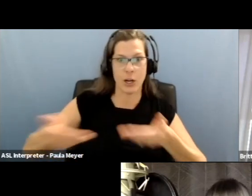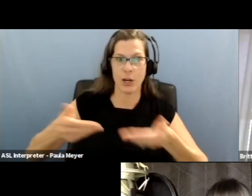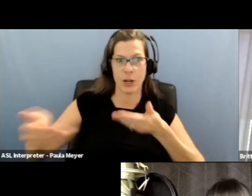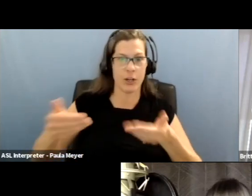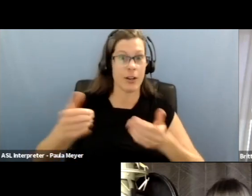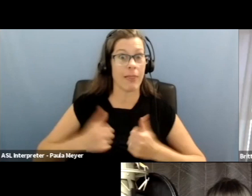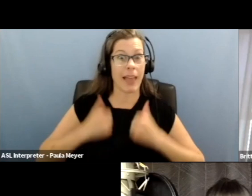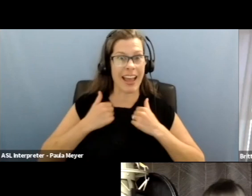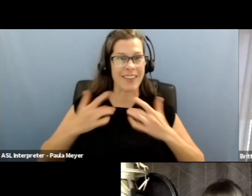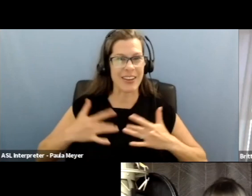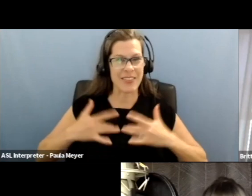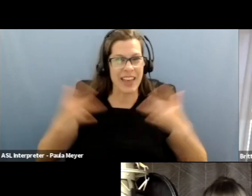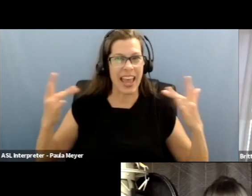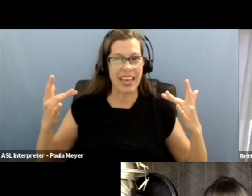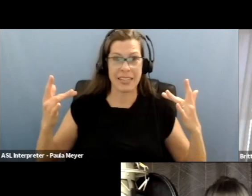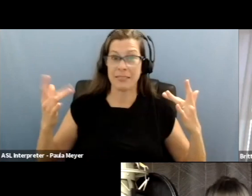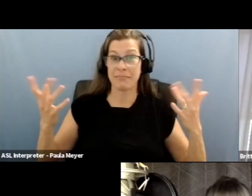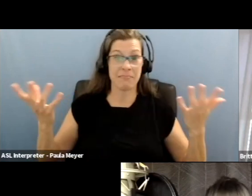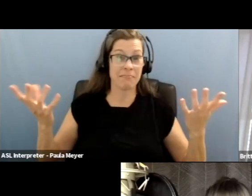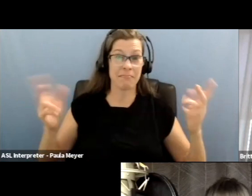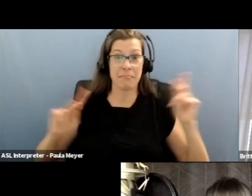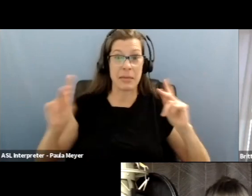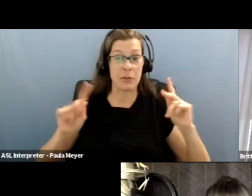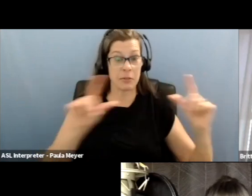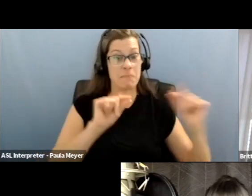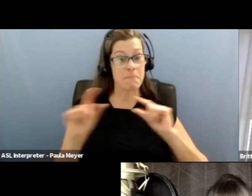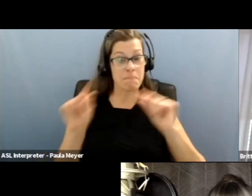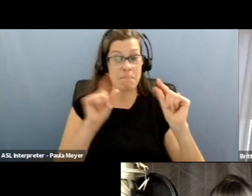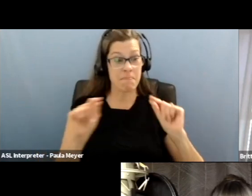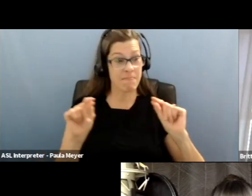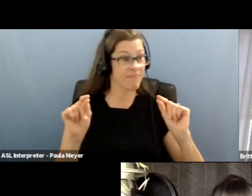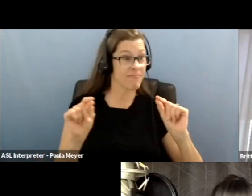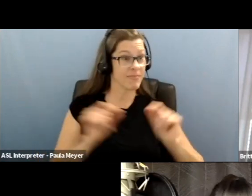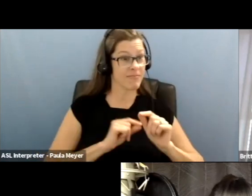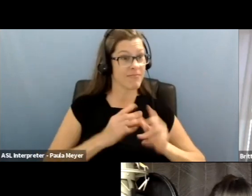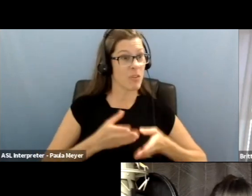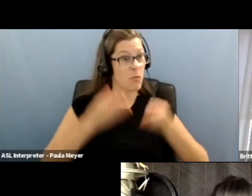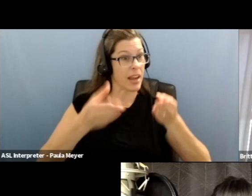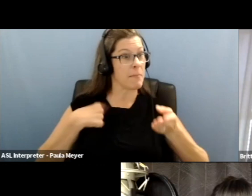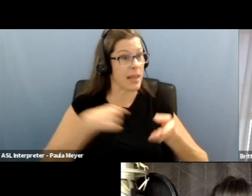Because just of the nature of it. We're used to thinking on our feet a little bit more with the descriptions